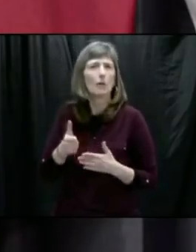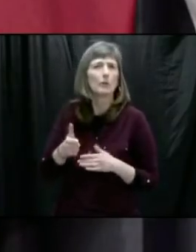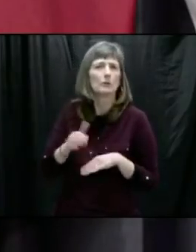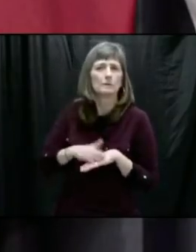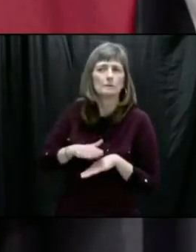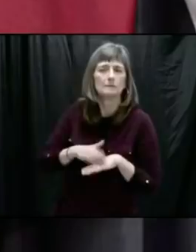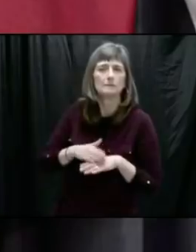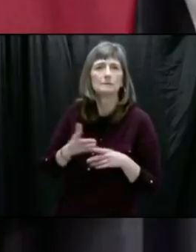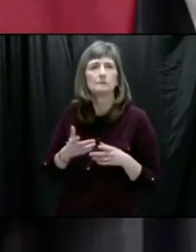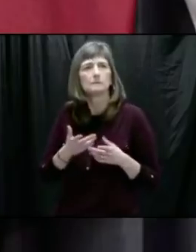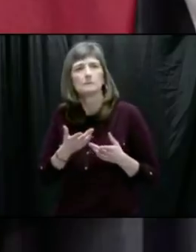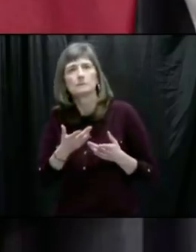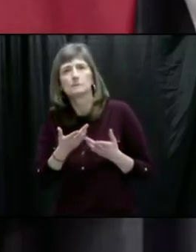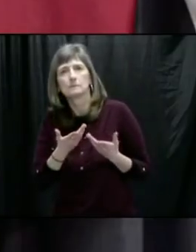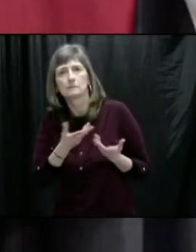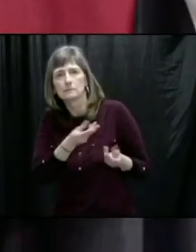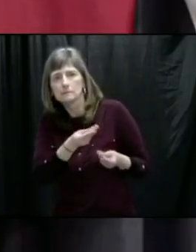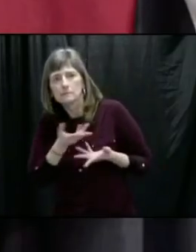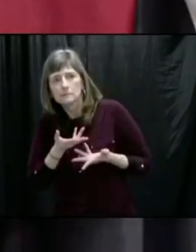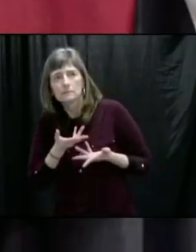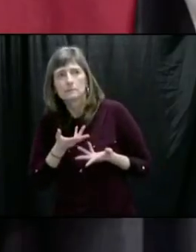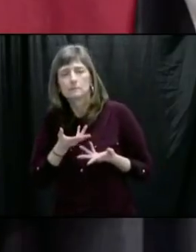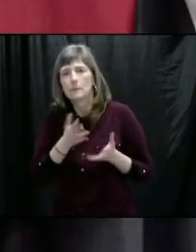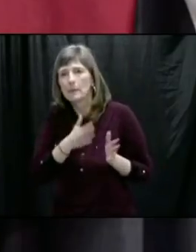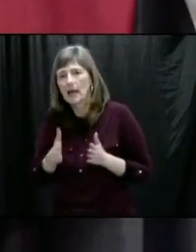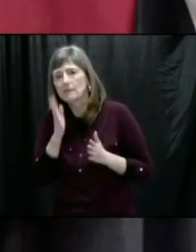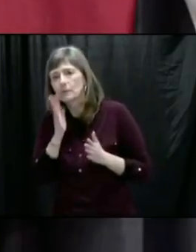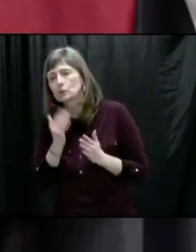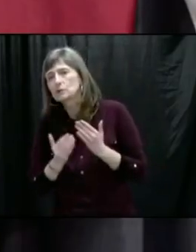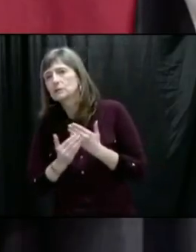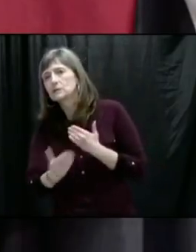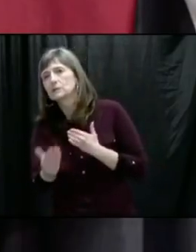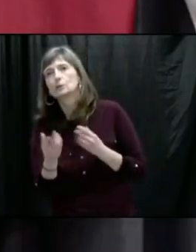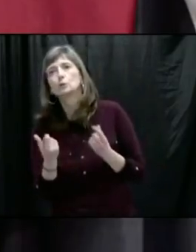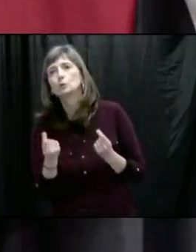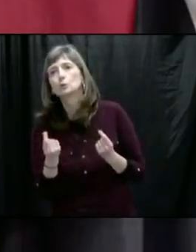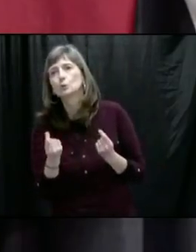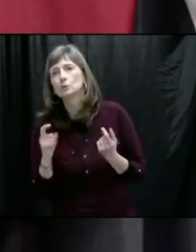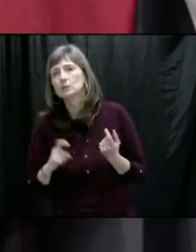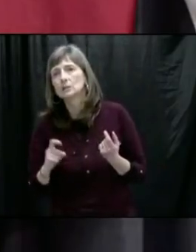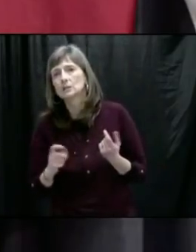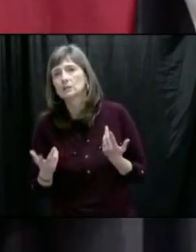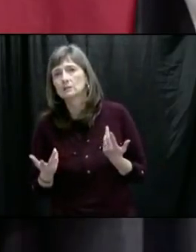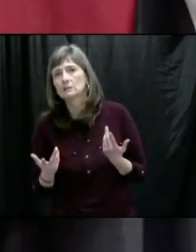ACROSS GOVERNMENT ARE WHAT OTHER